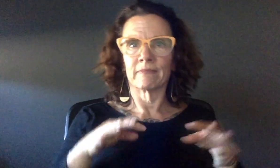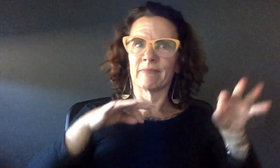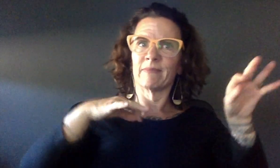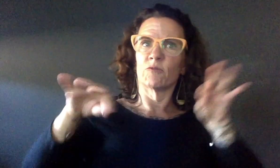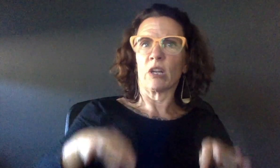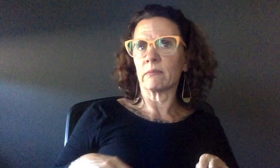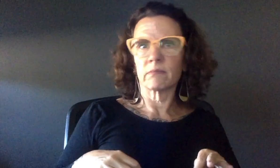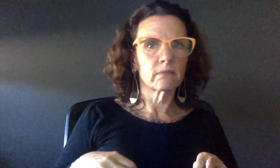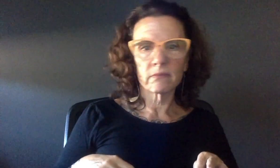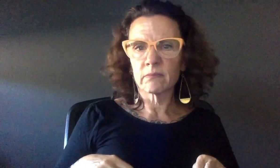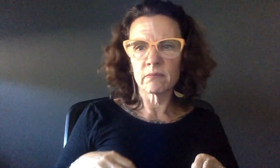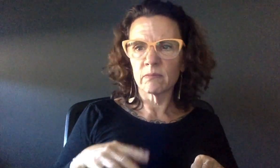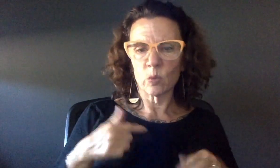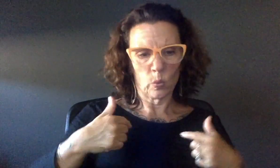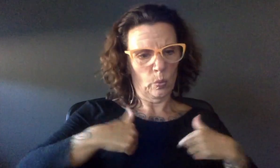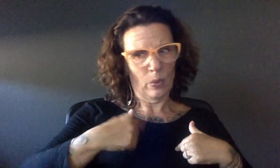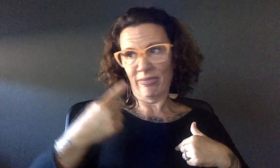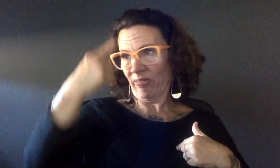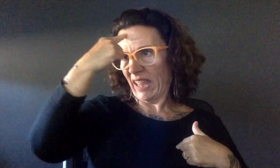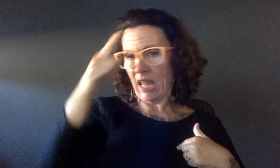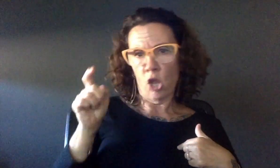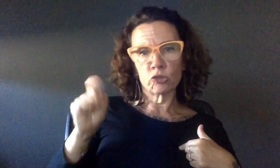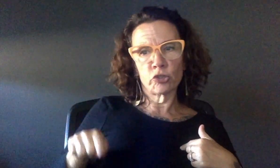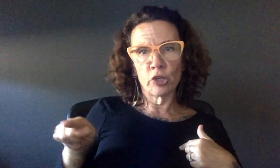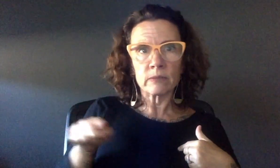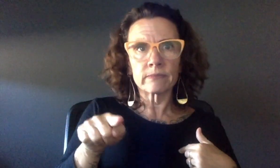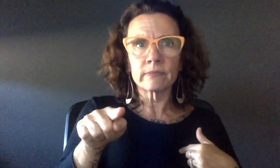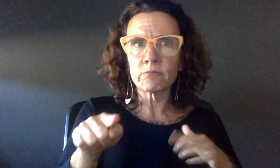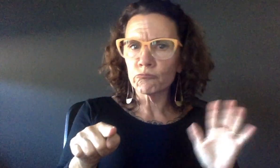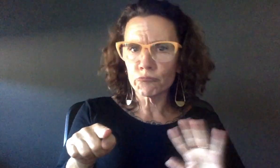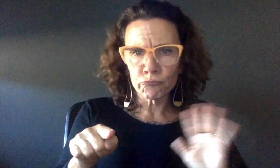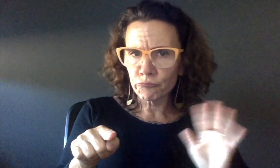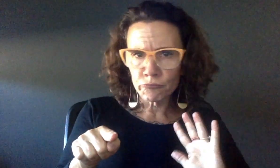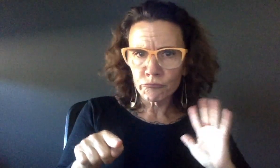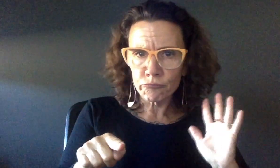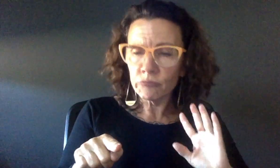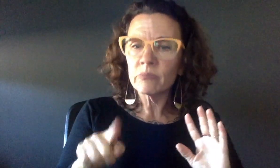where you think they should be.